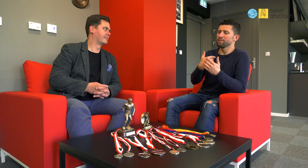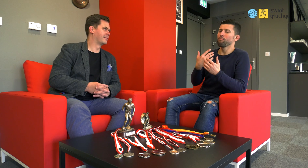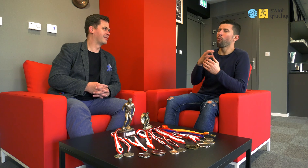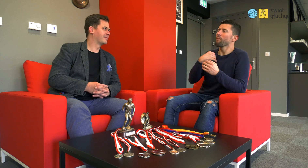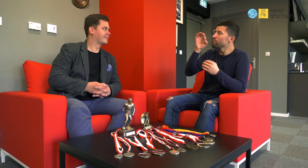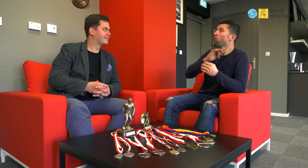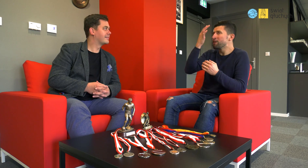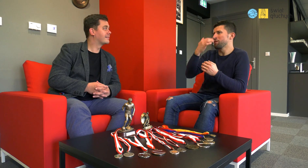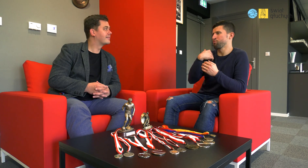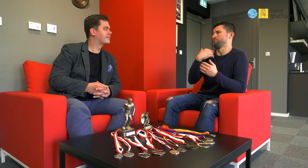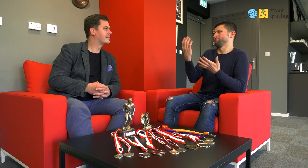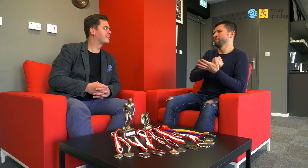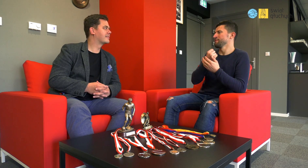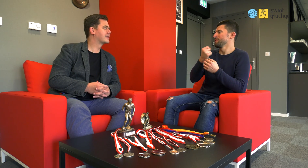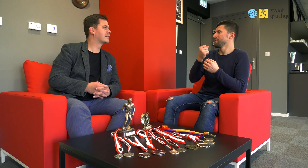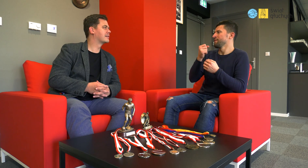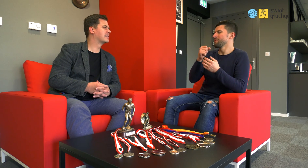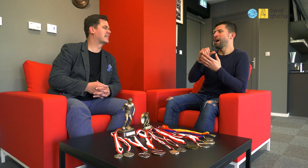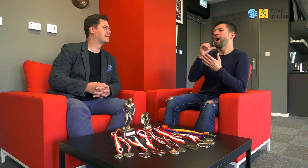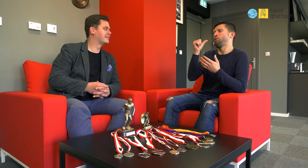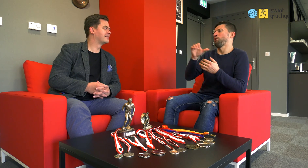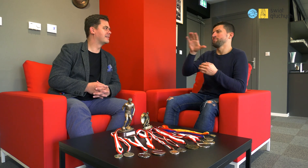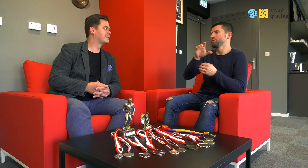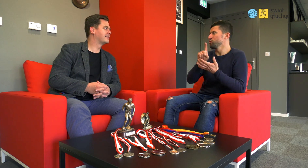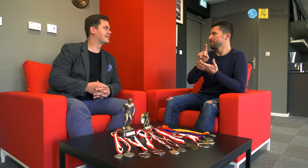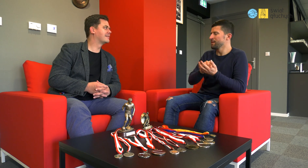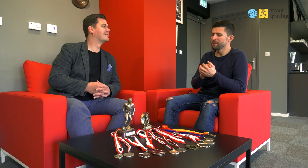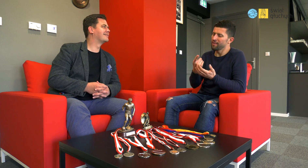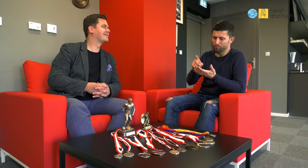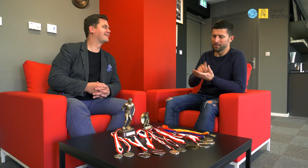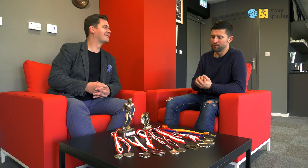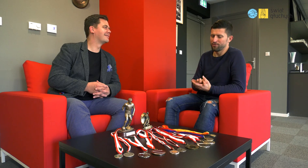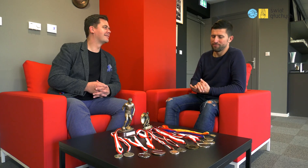Pity. My dream was to have European success.